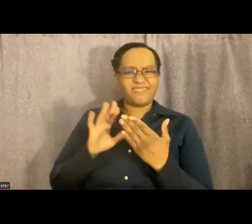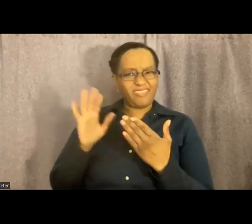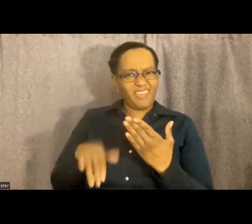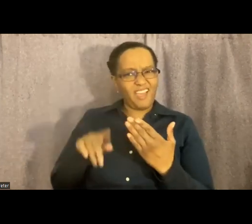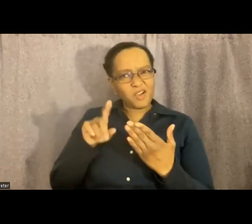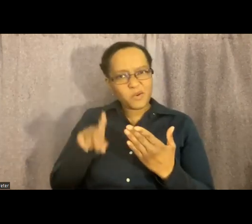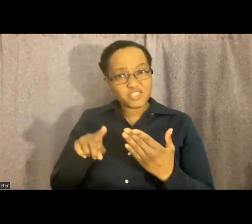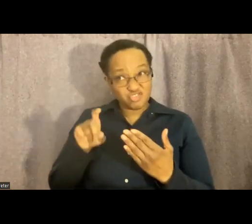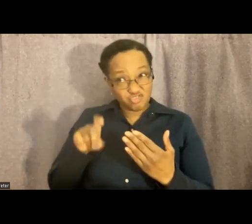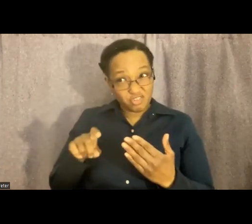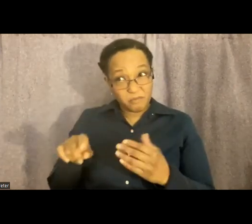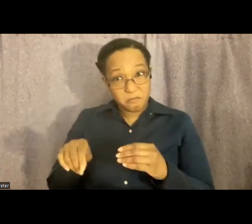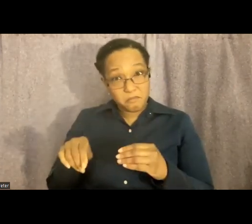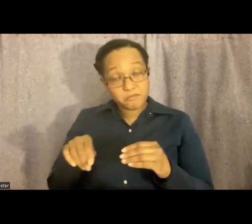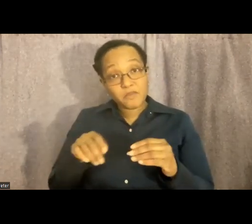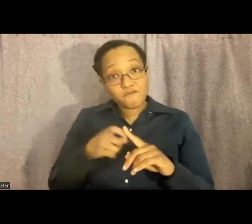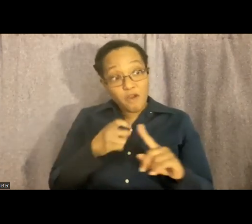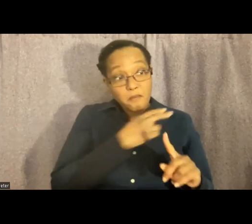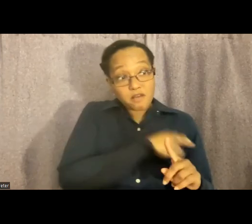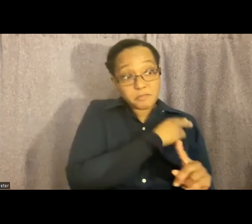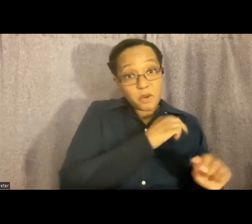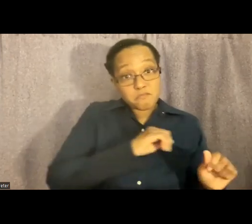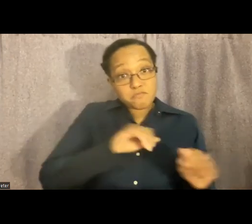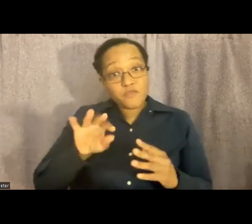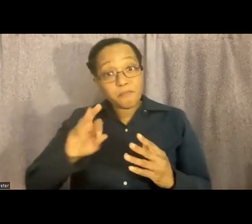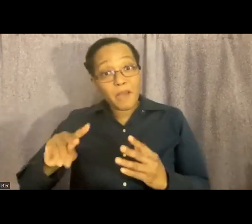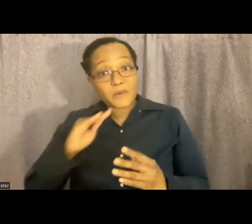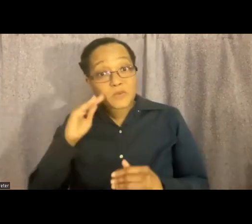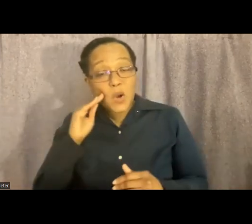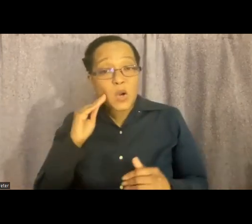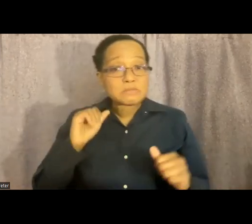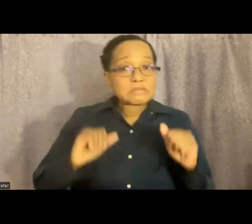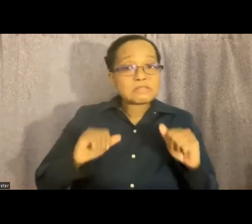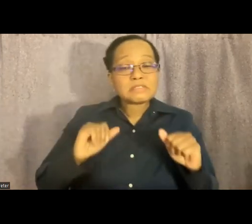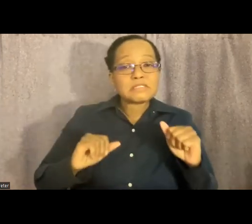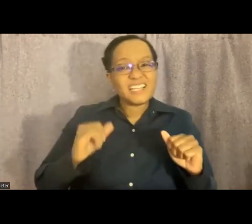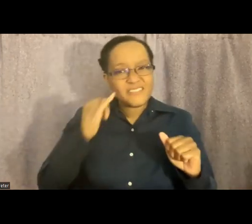back into her home . If you read her writing on this, I think her story is unfortunately